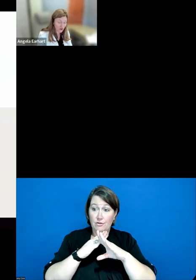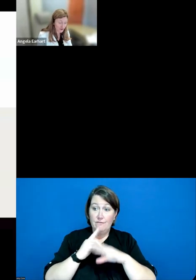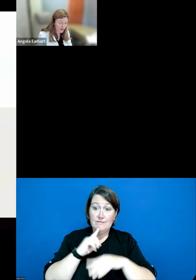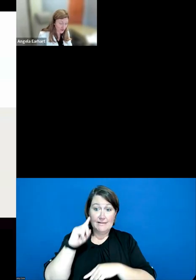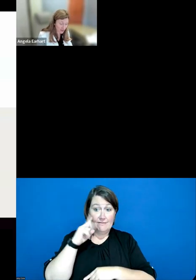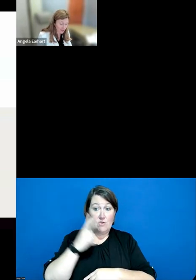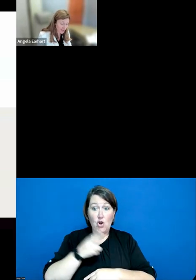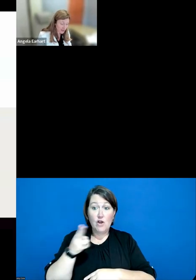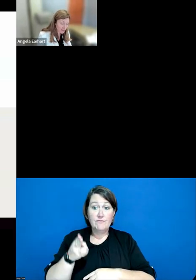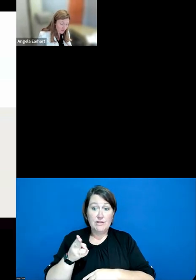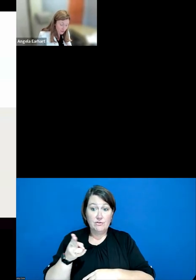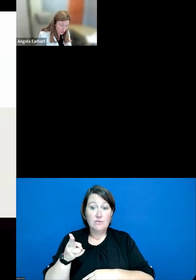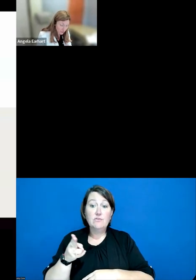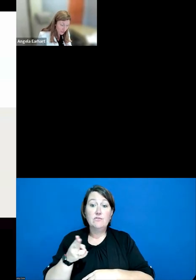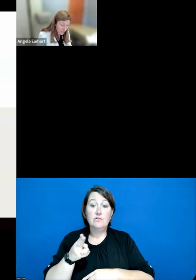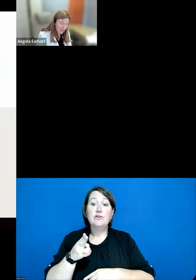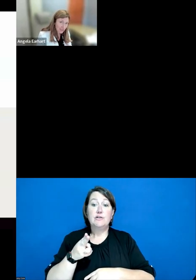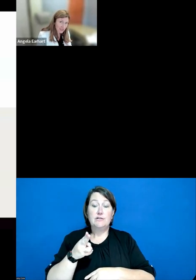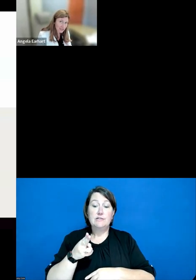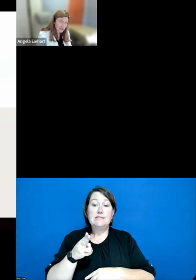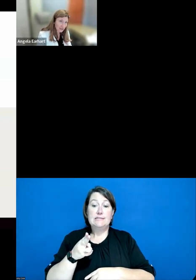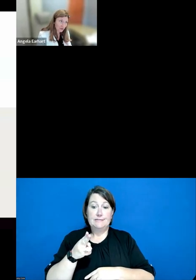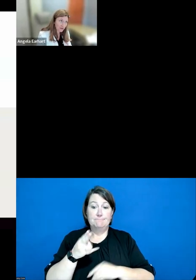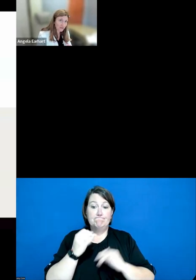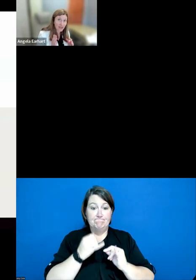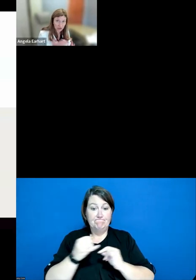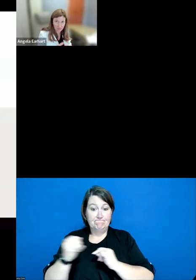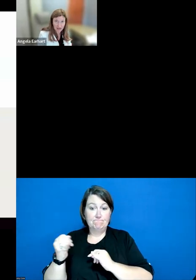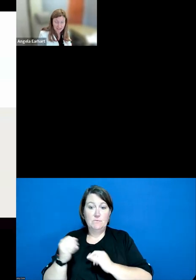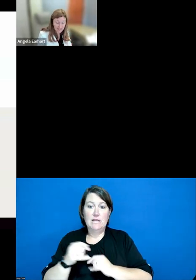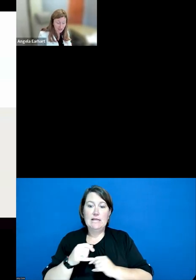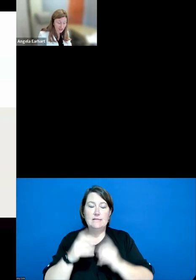hard of hearing individuals is the facial mask,